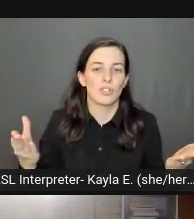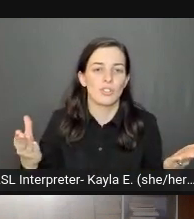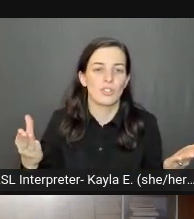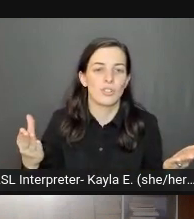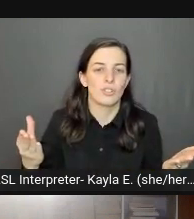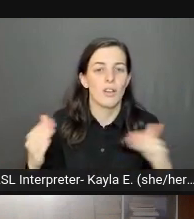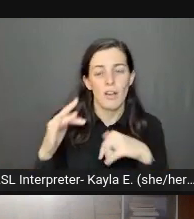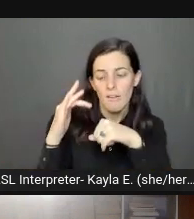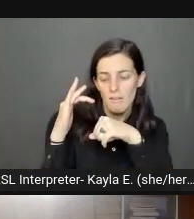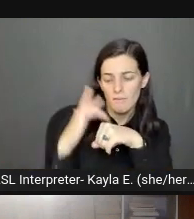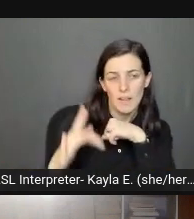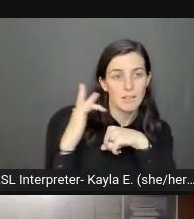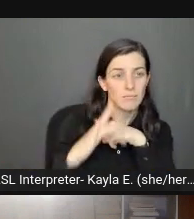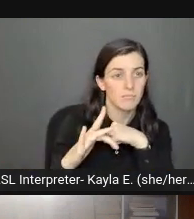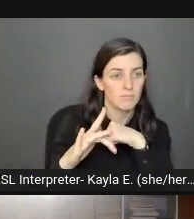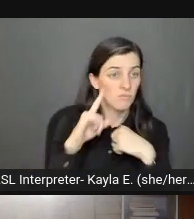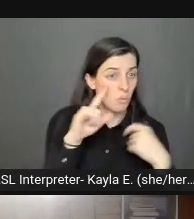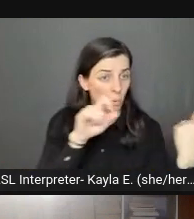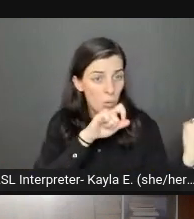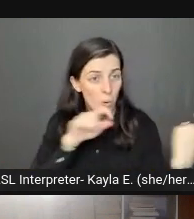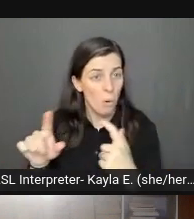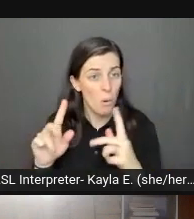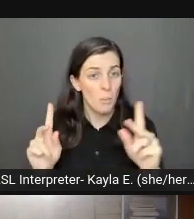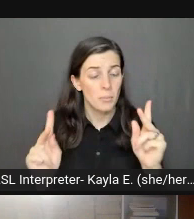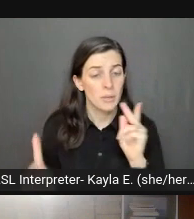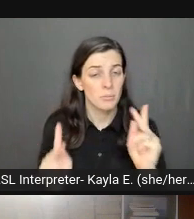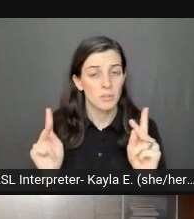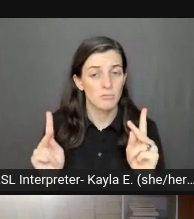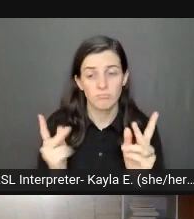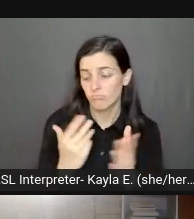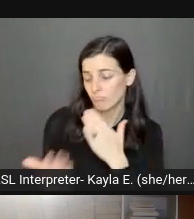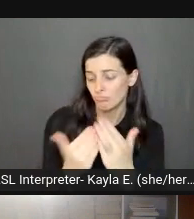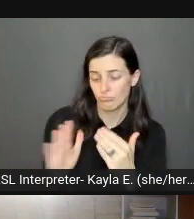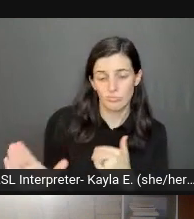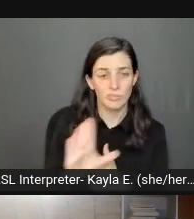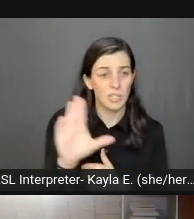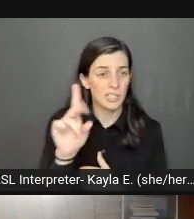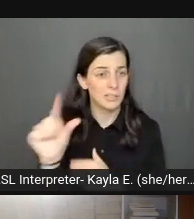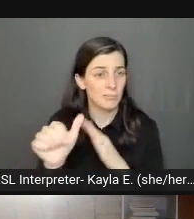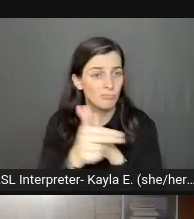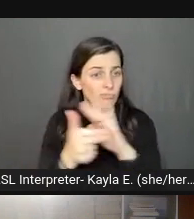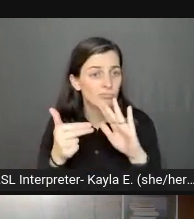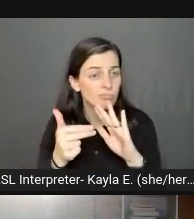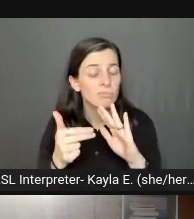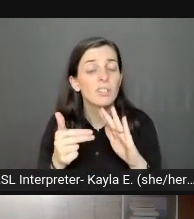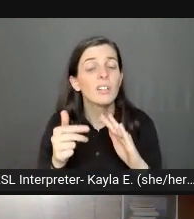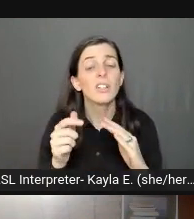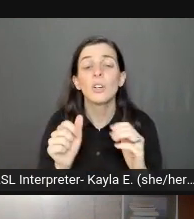to all persons regarding on various disabilities without any support